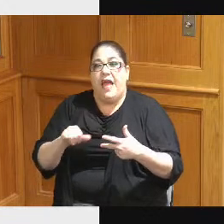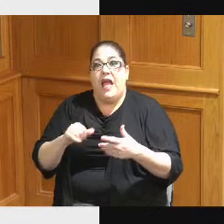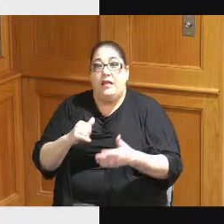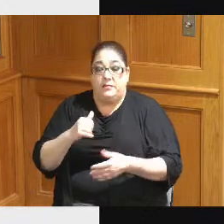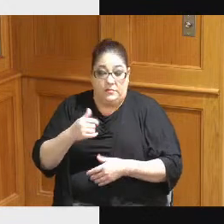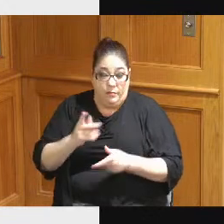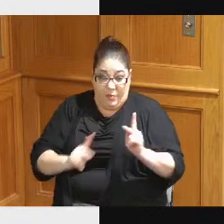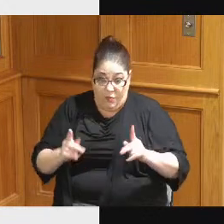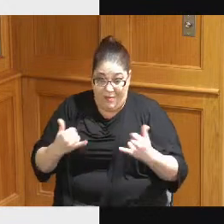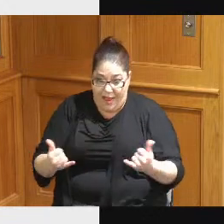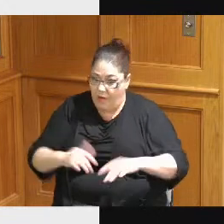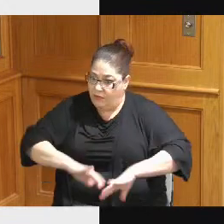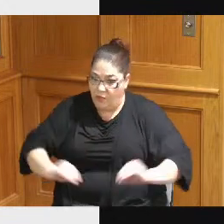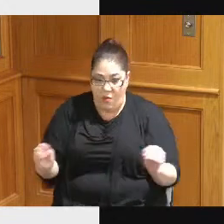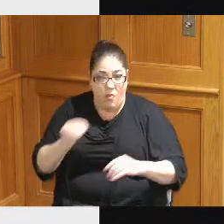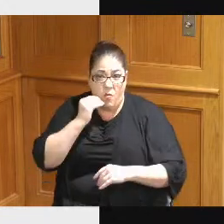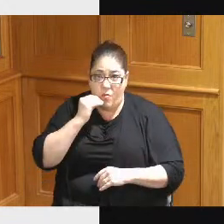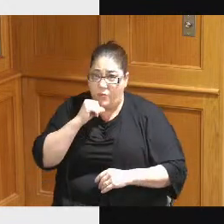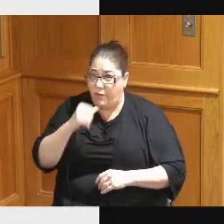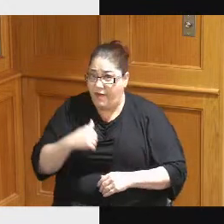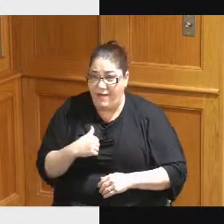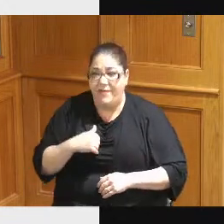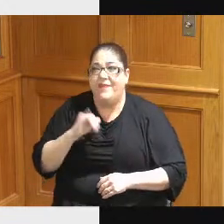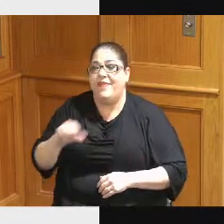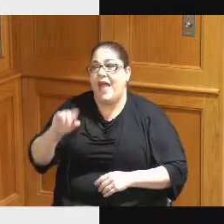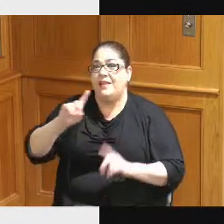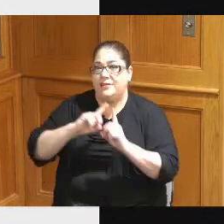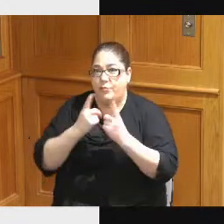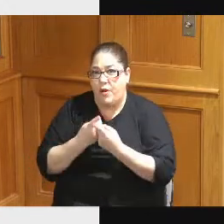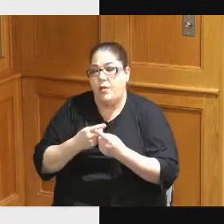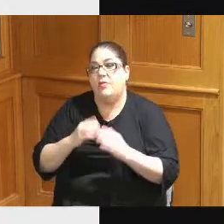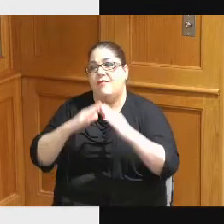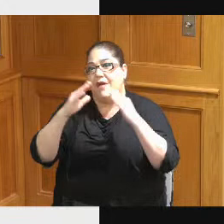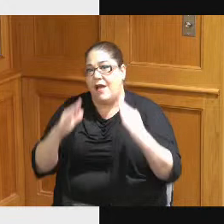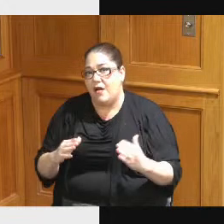homeless this lines up with who the Department of Housing and Urban Development considers to be